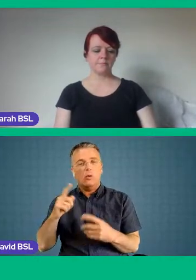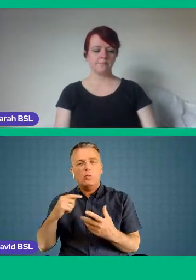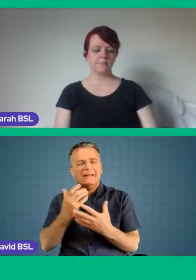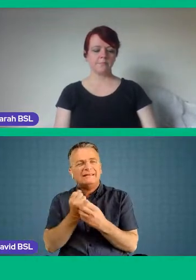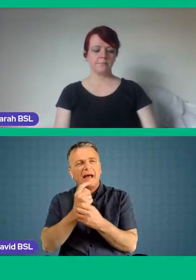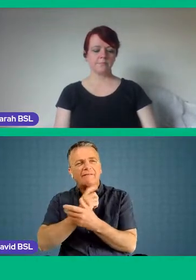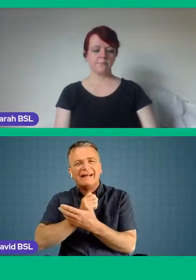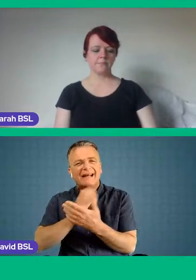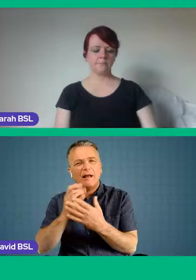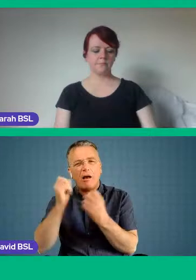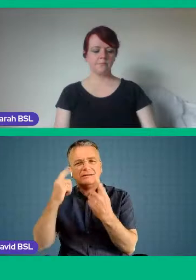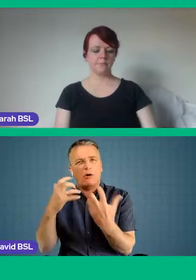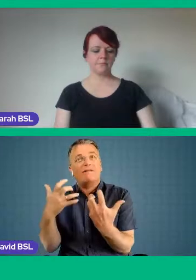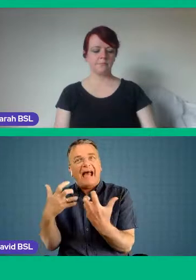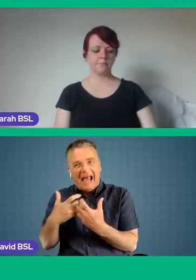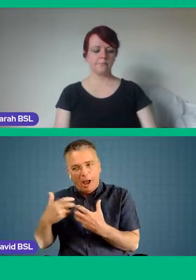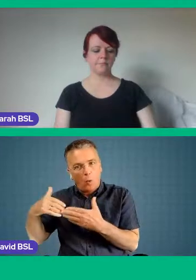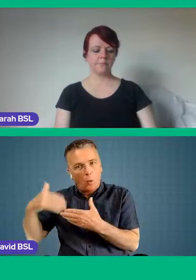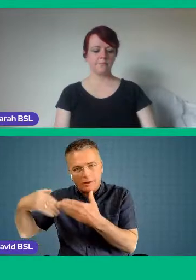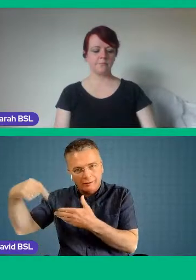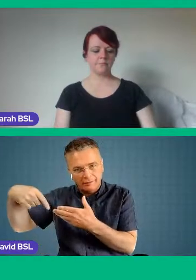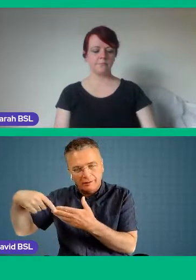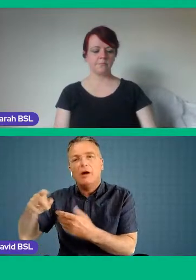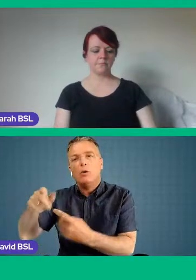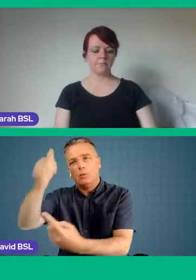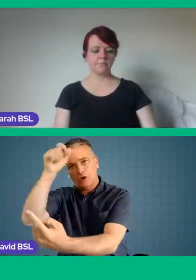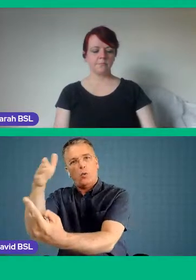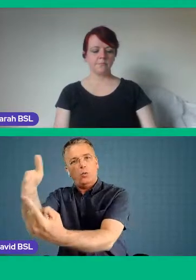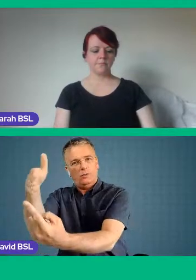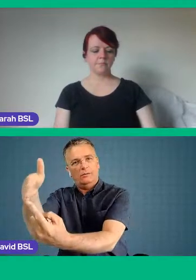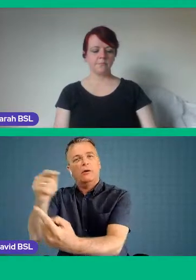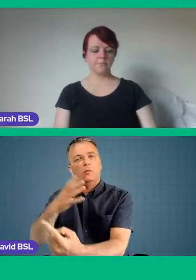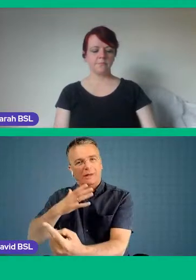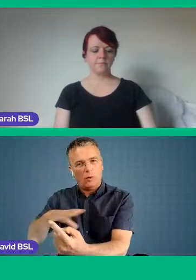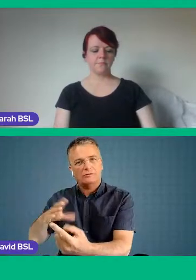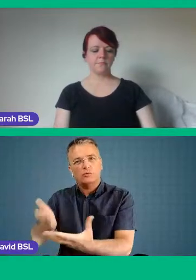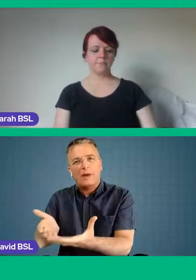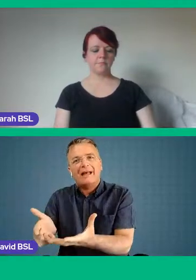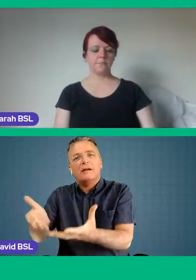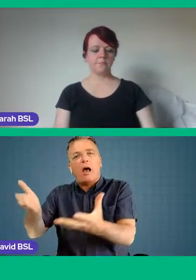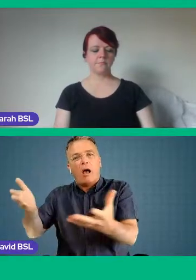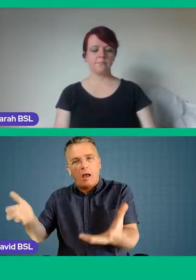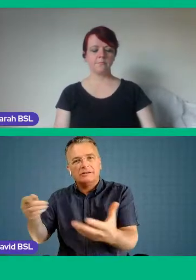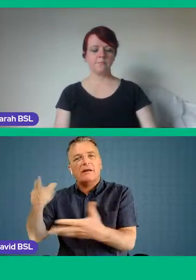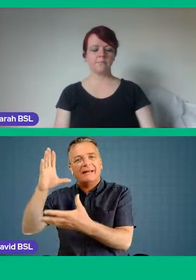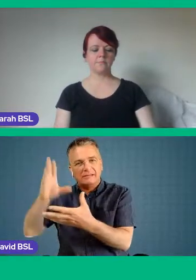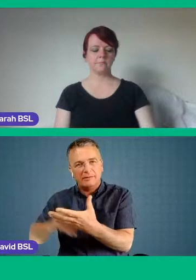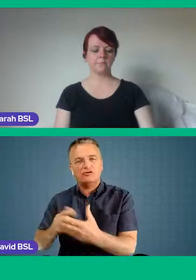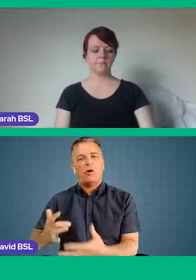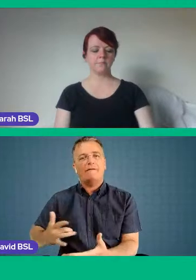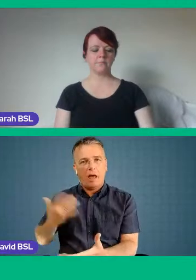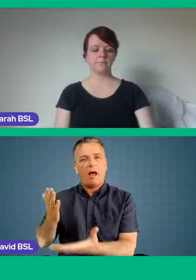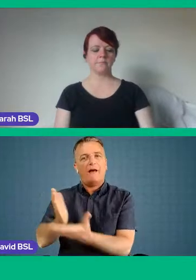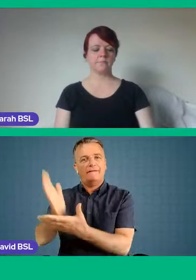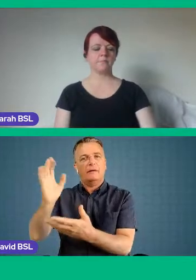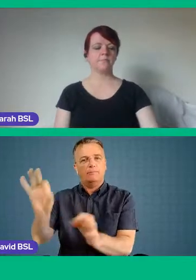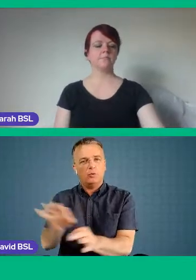We did not have a clear idea of how we would do it, but we knew that we wanted to enhance the